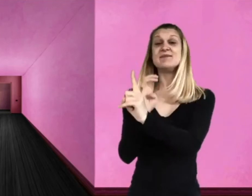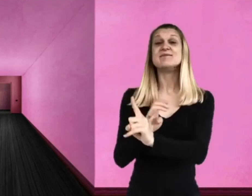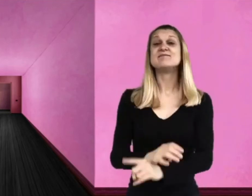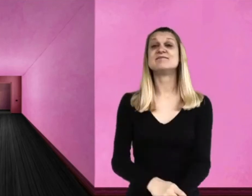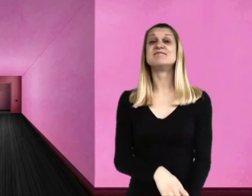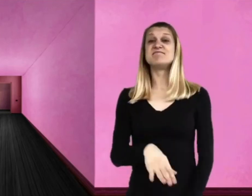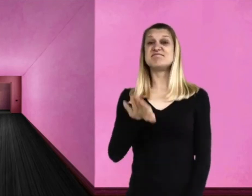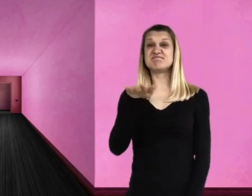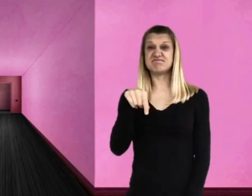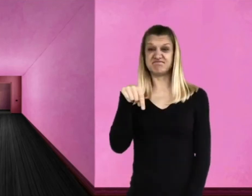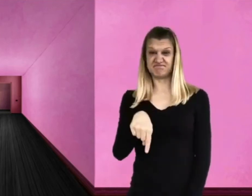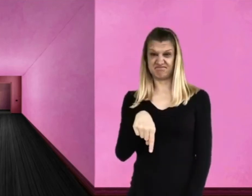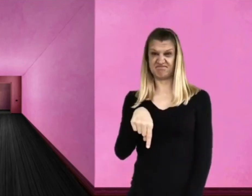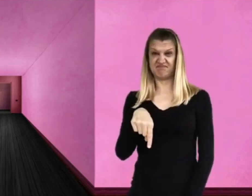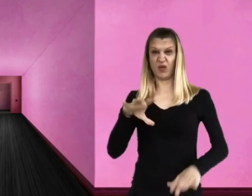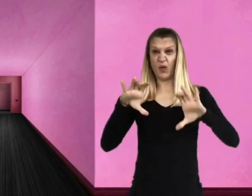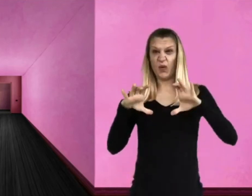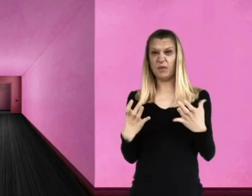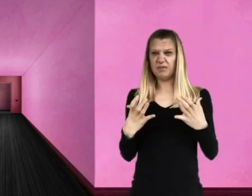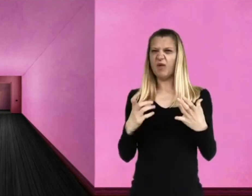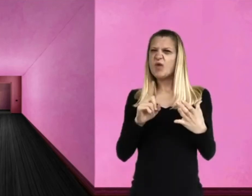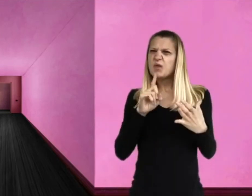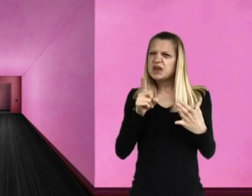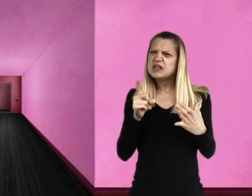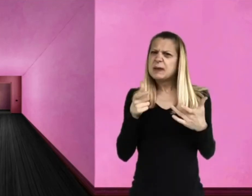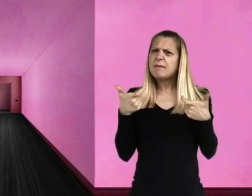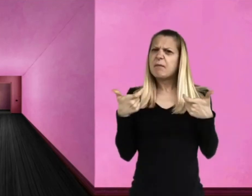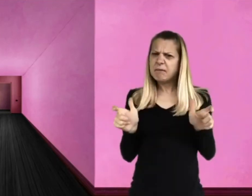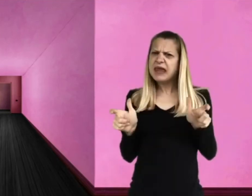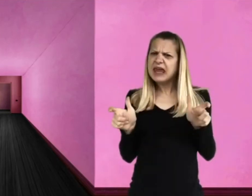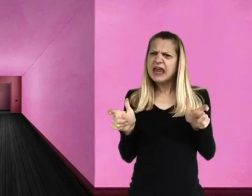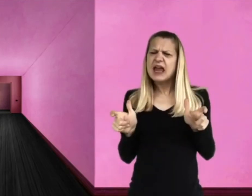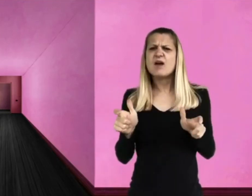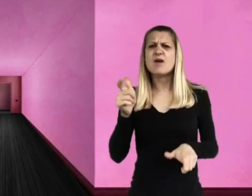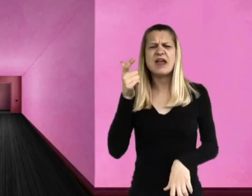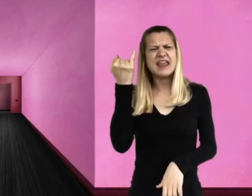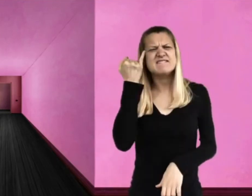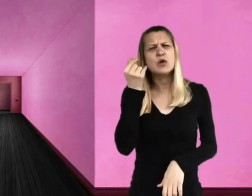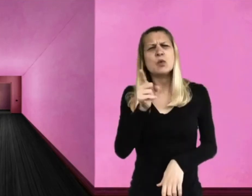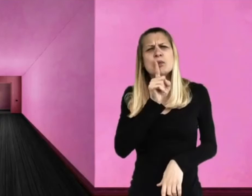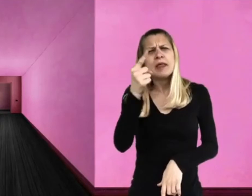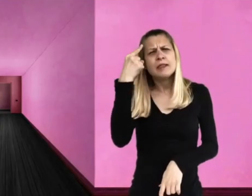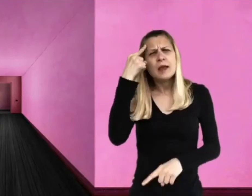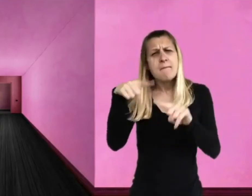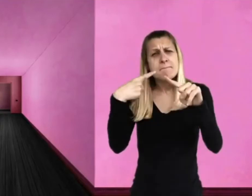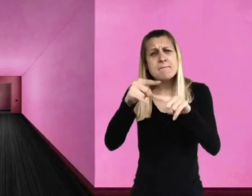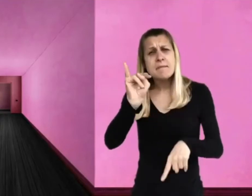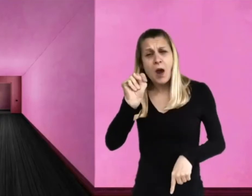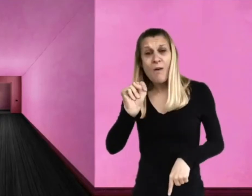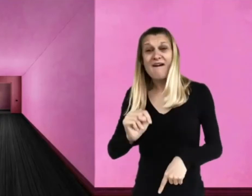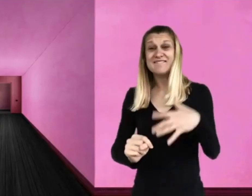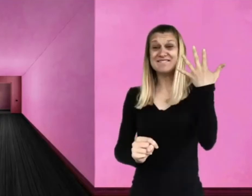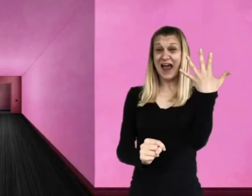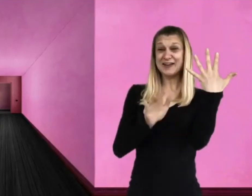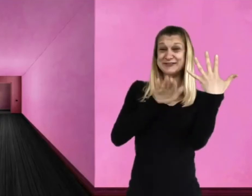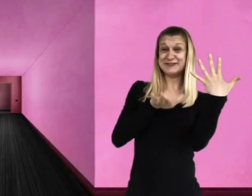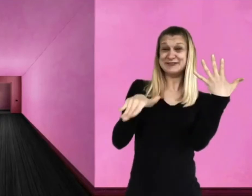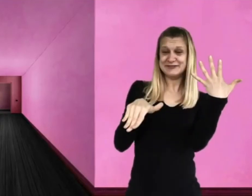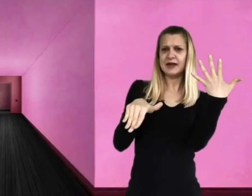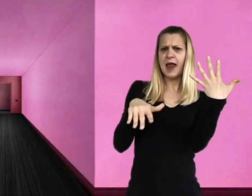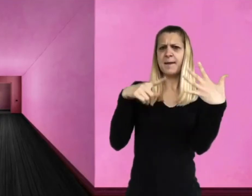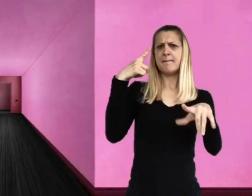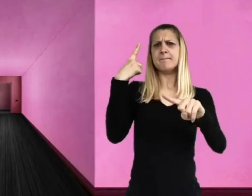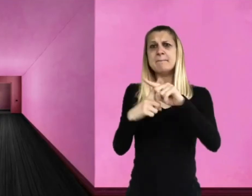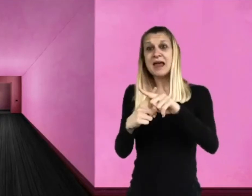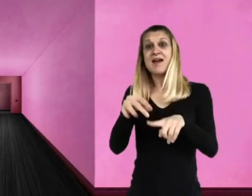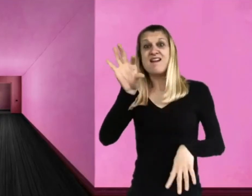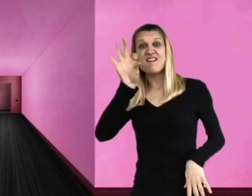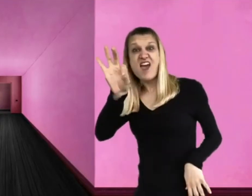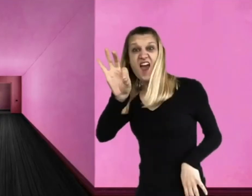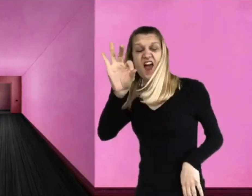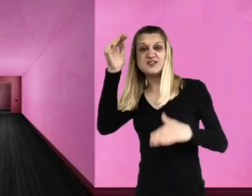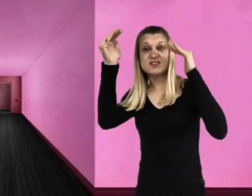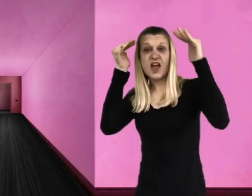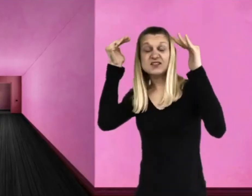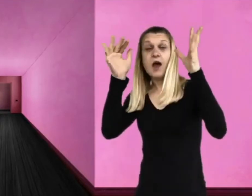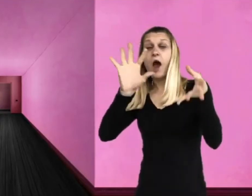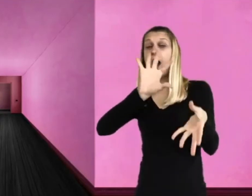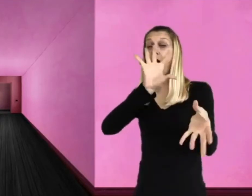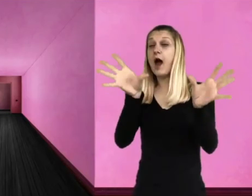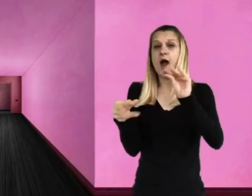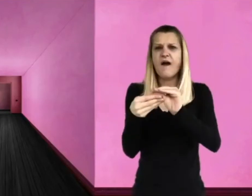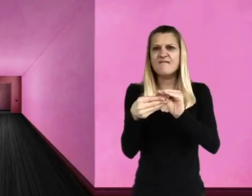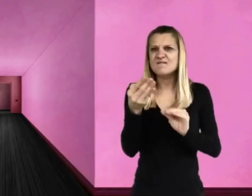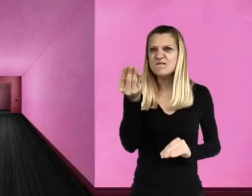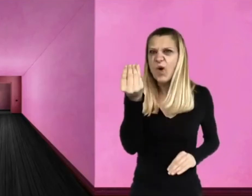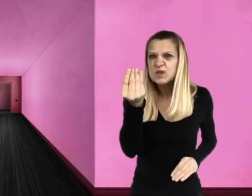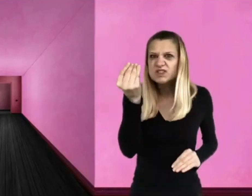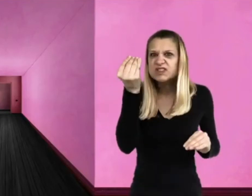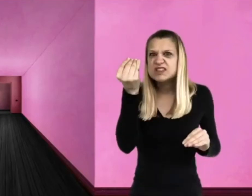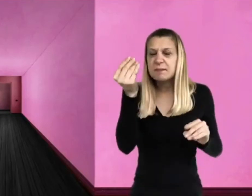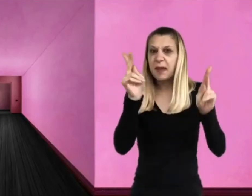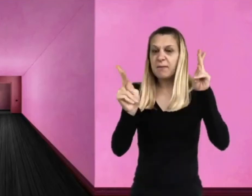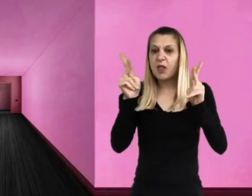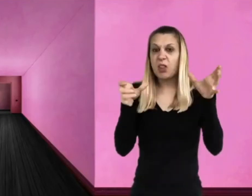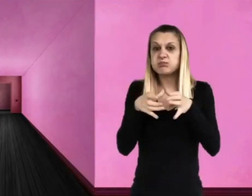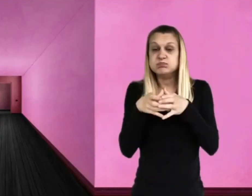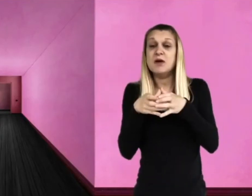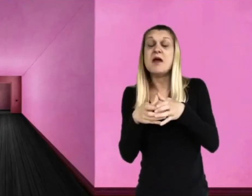It was quite a large party of people, when you came to think of it. There were nine grown-ups and five children, fourteen in all.